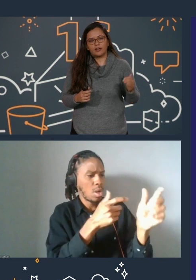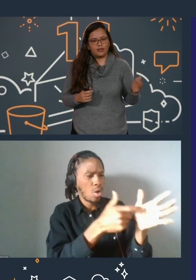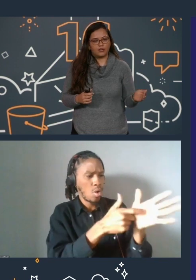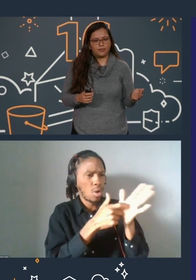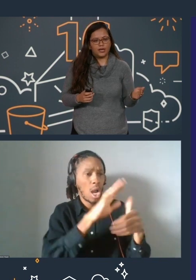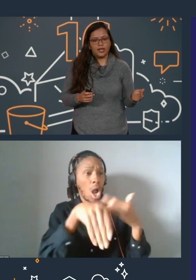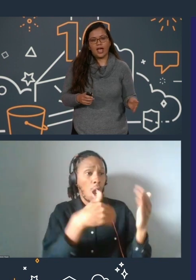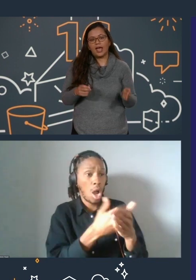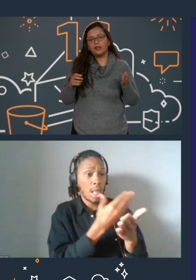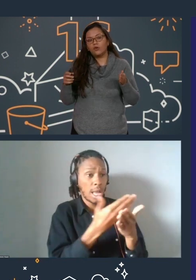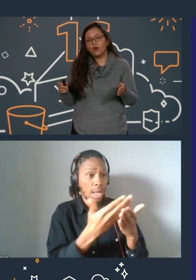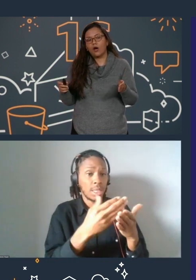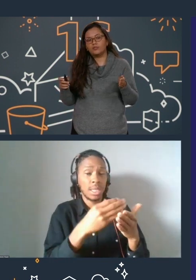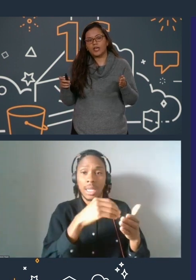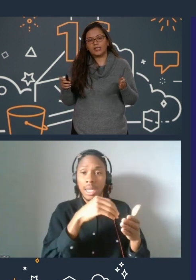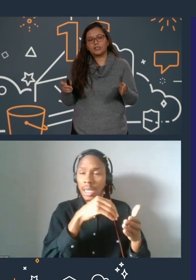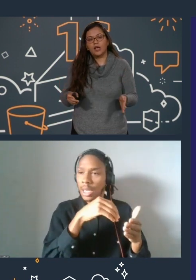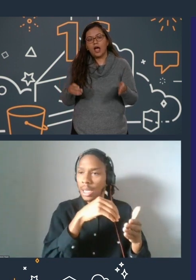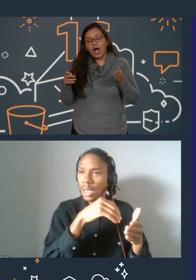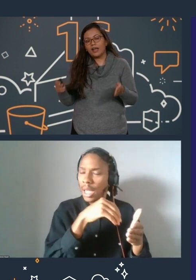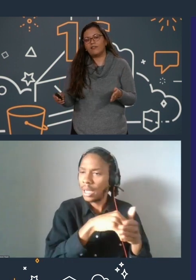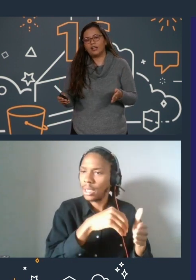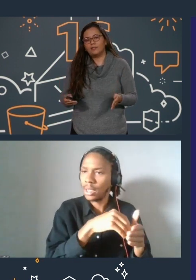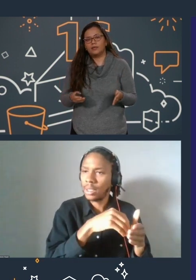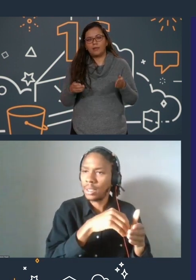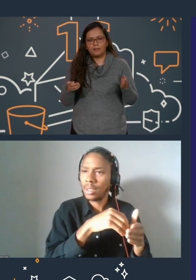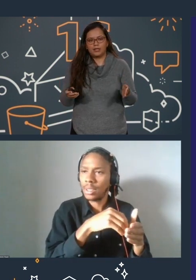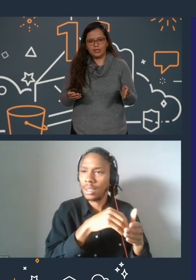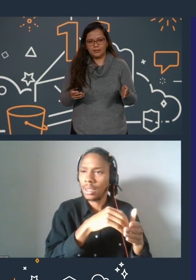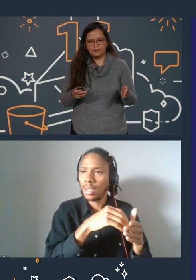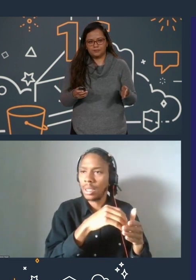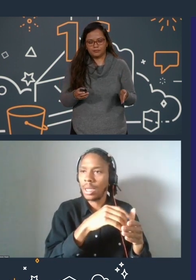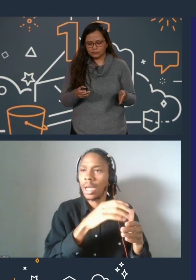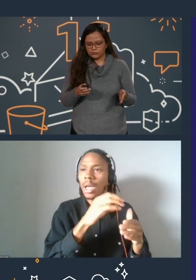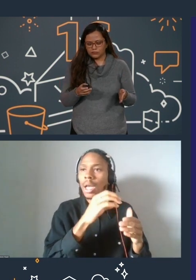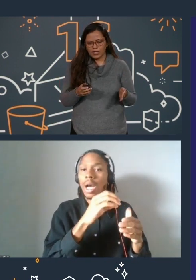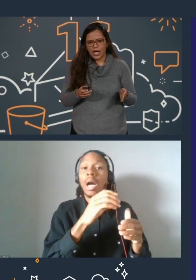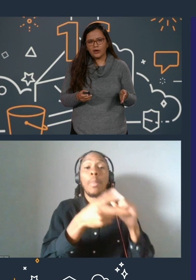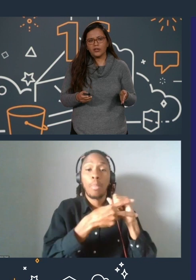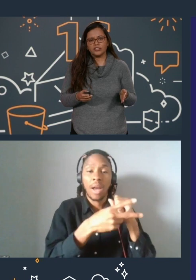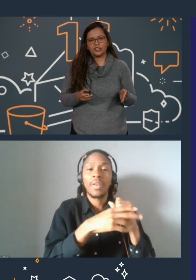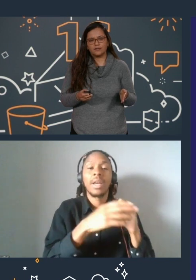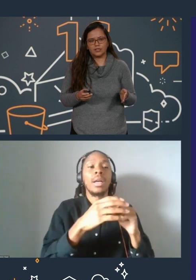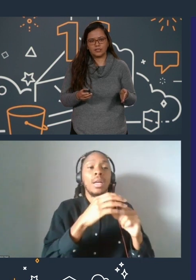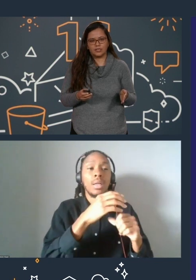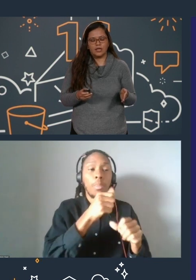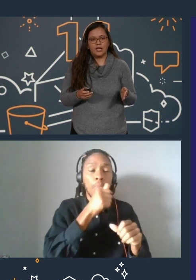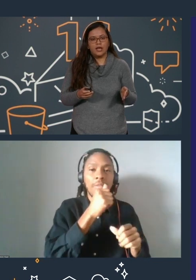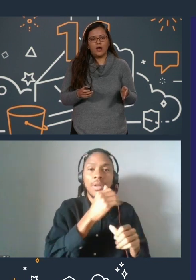are encrypted and no objects are available publicly. How do you achieve this?